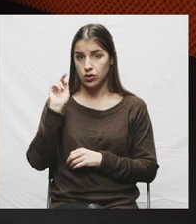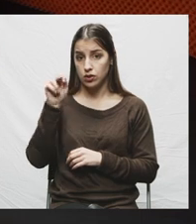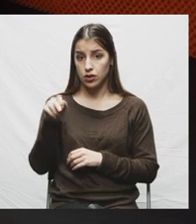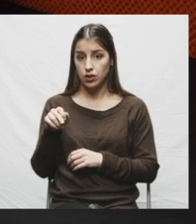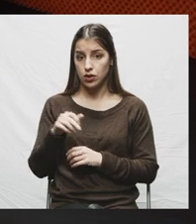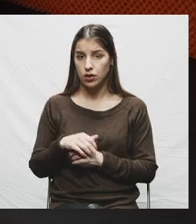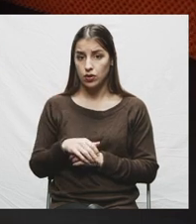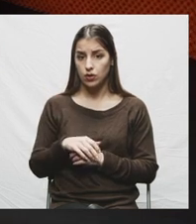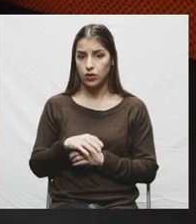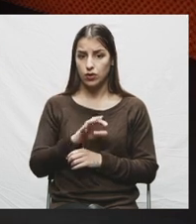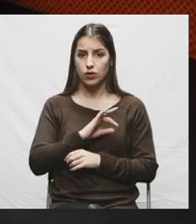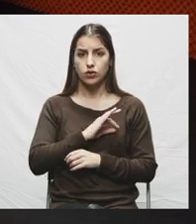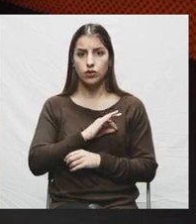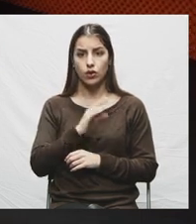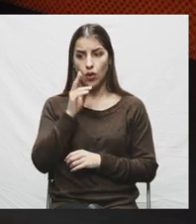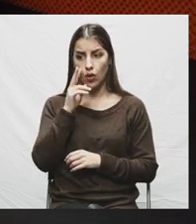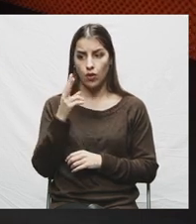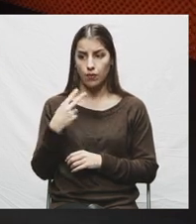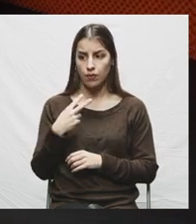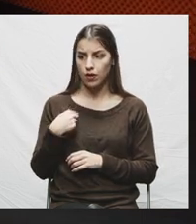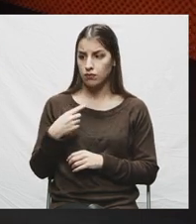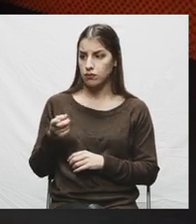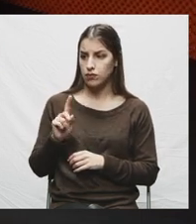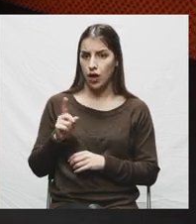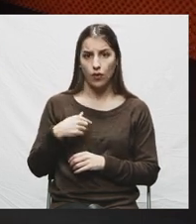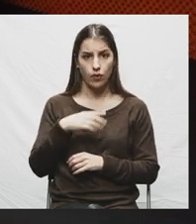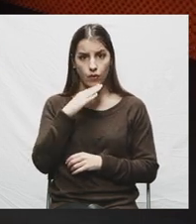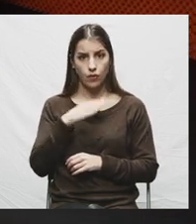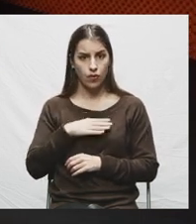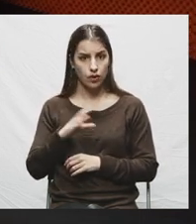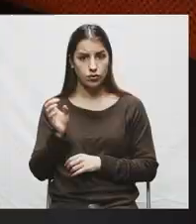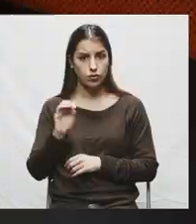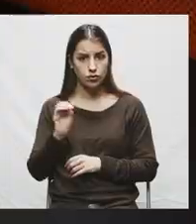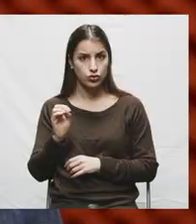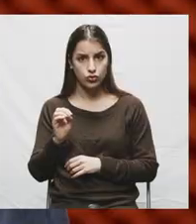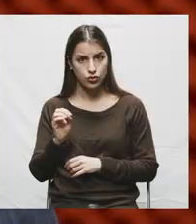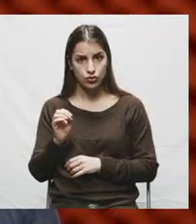And when I arrived they looked at me, “you are here? We don’t have any available room,